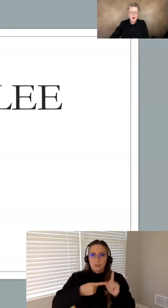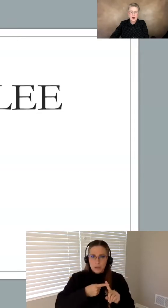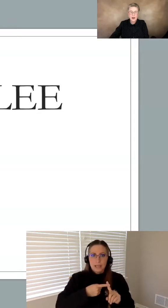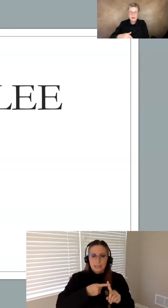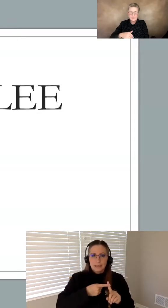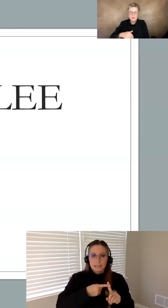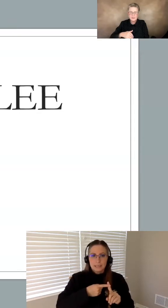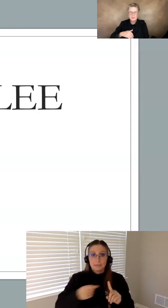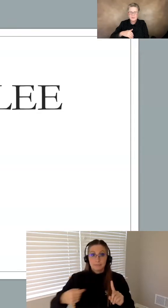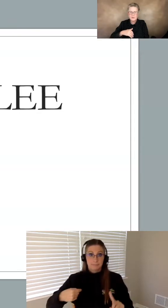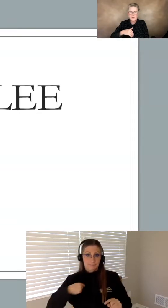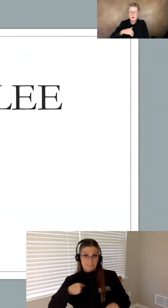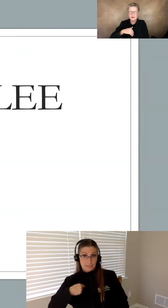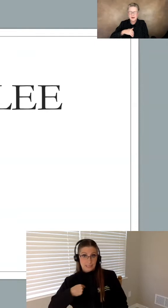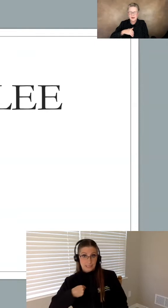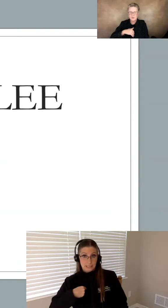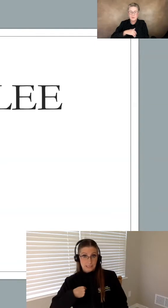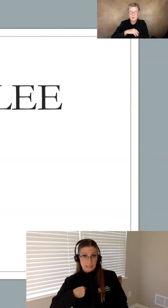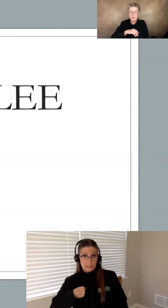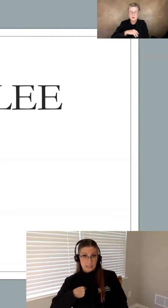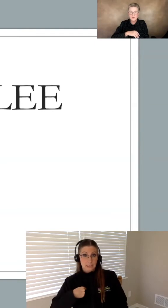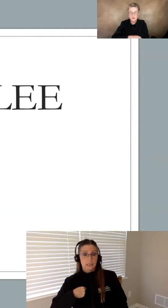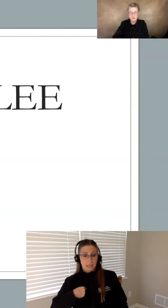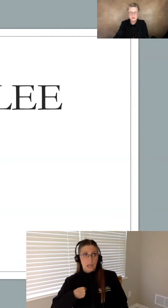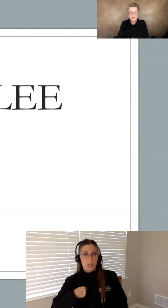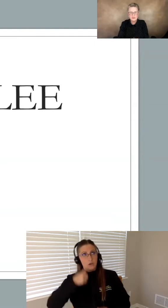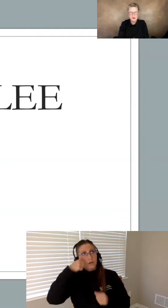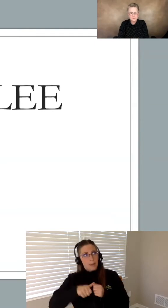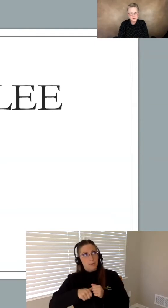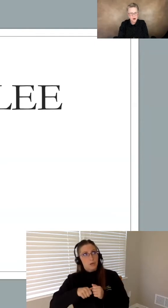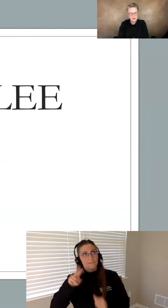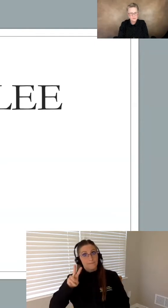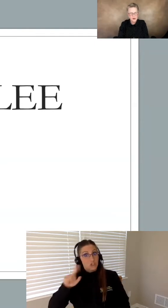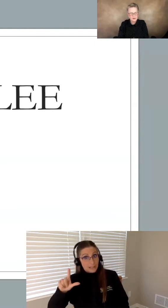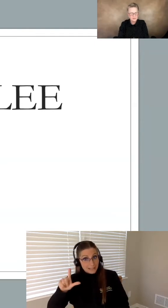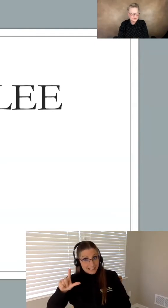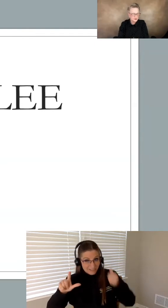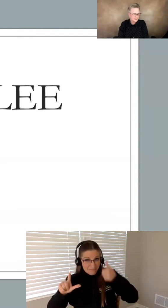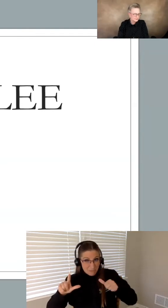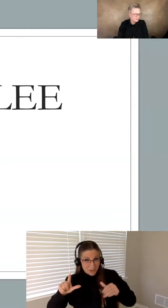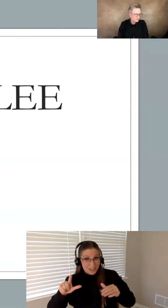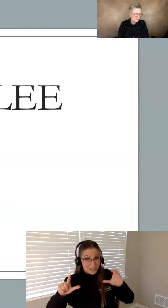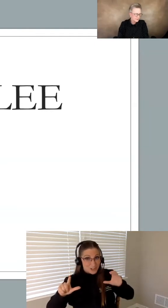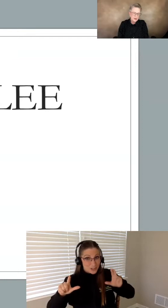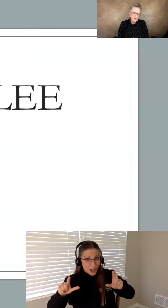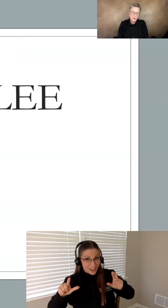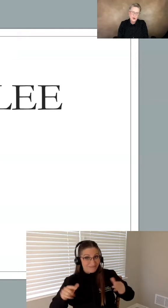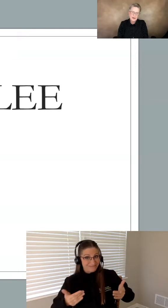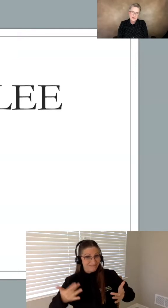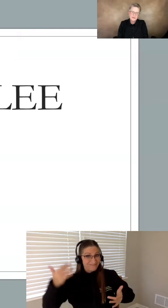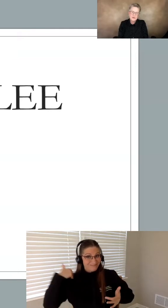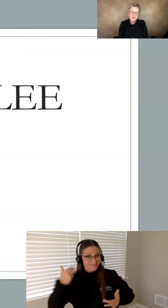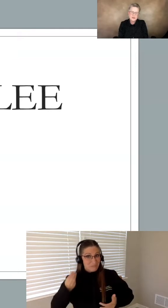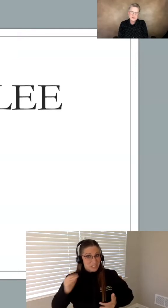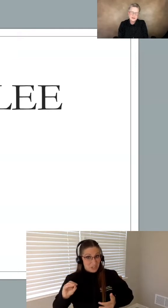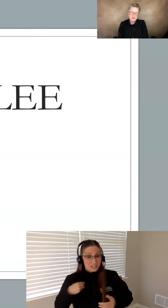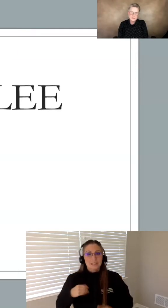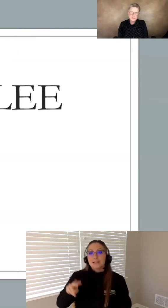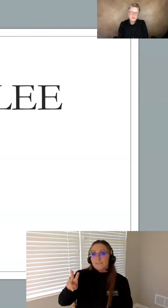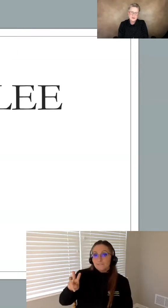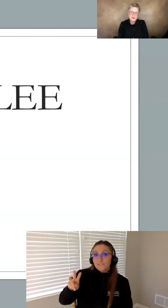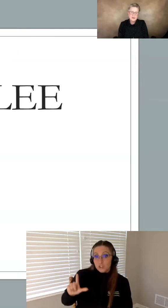remember Virginia Lee, remember Charlotte back in Missouri, when Virginia Lee